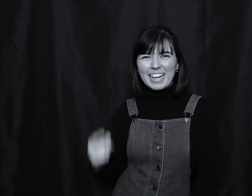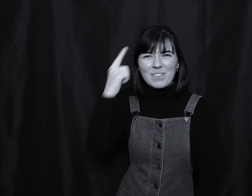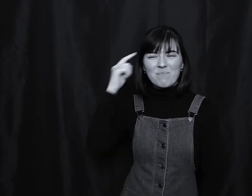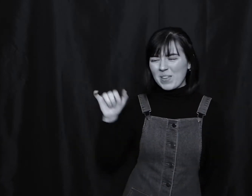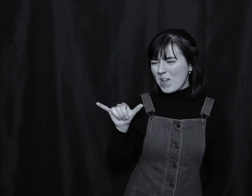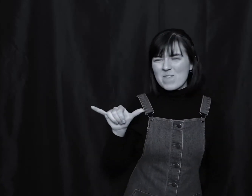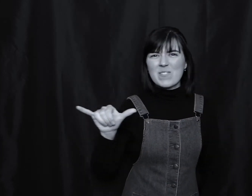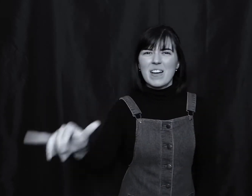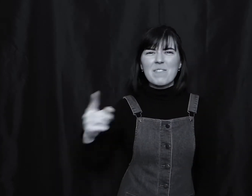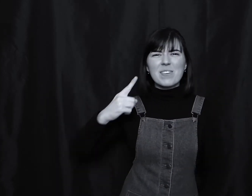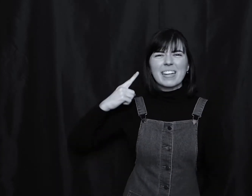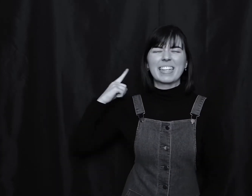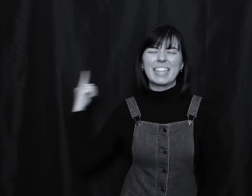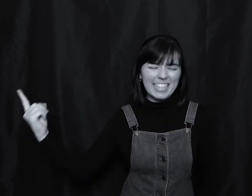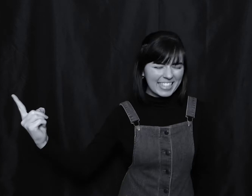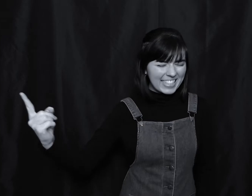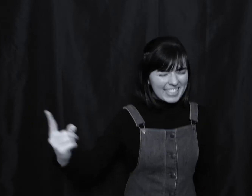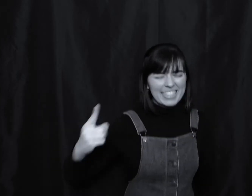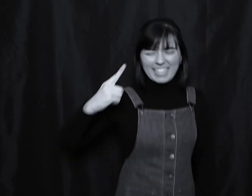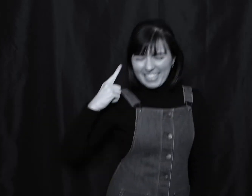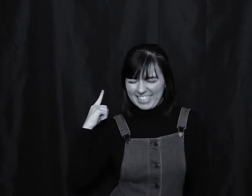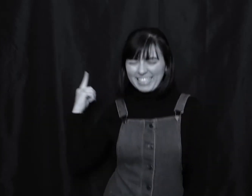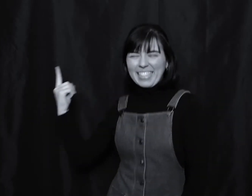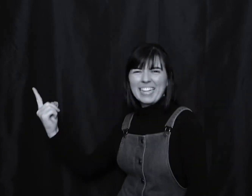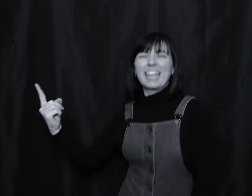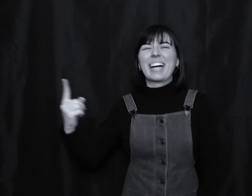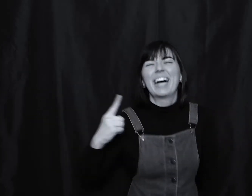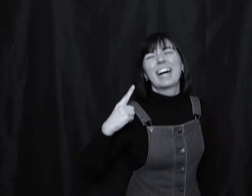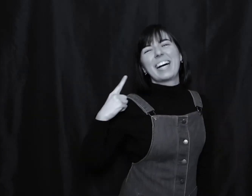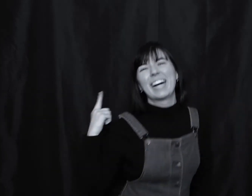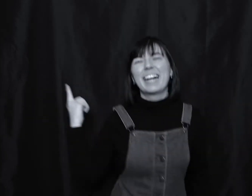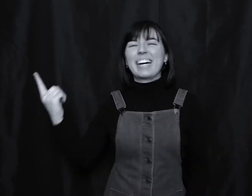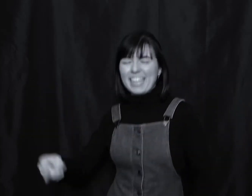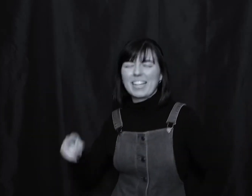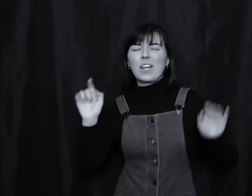Forever always